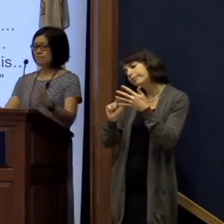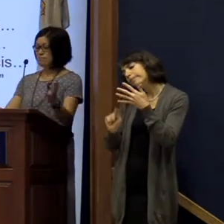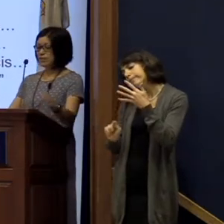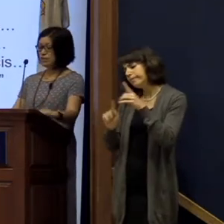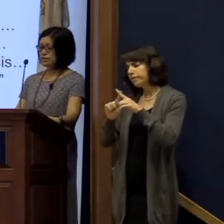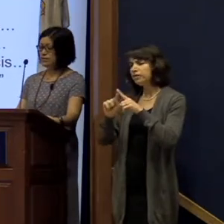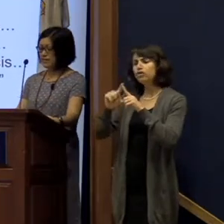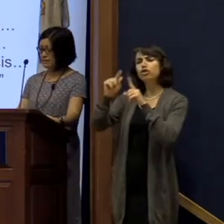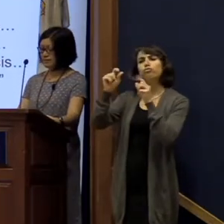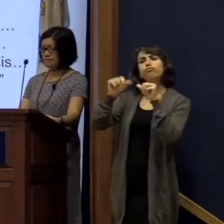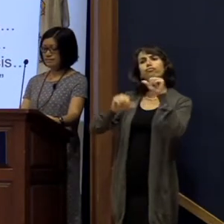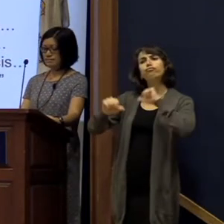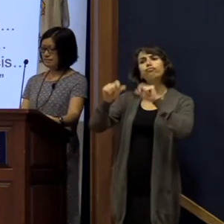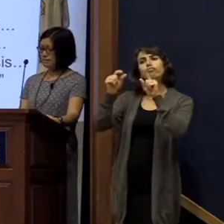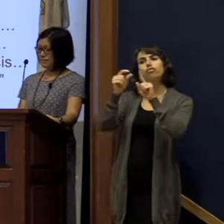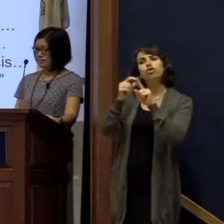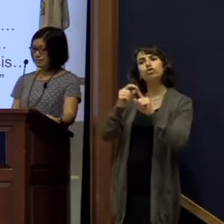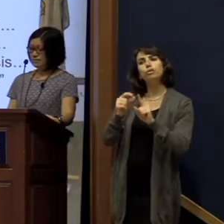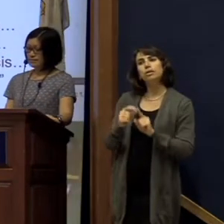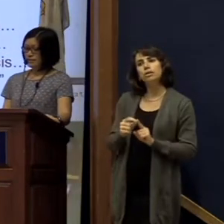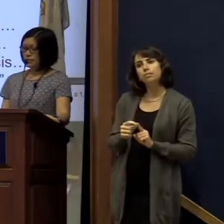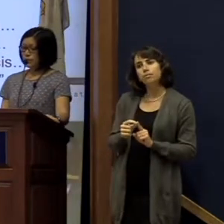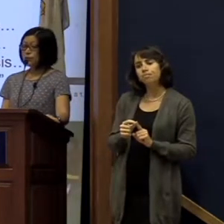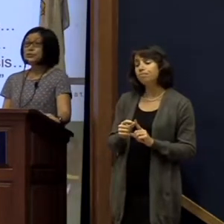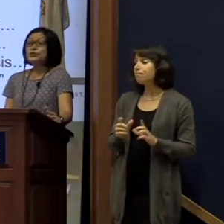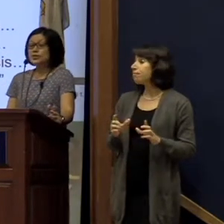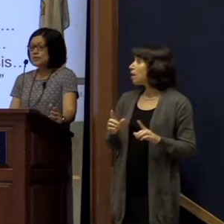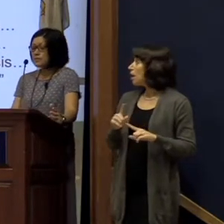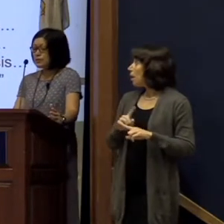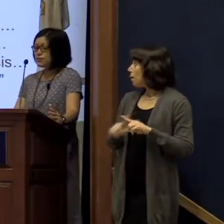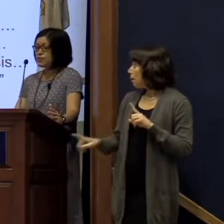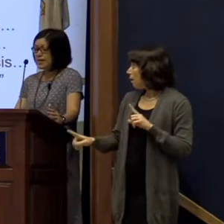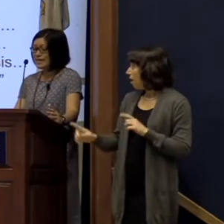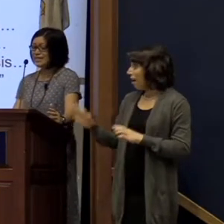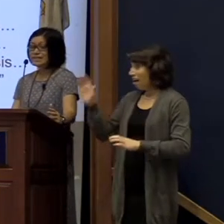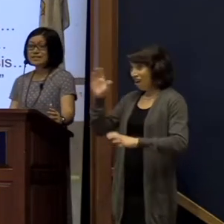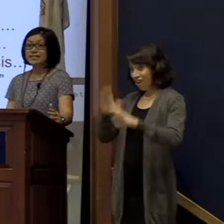pictures of scientists whose students most readily see as